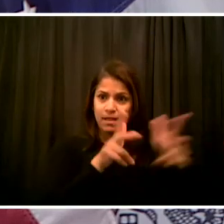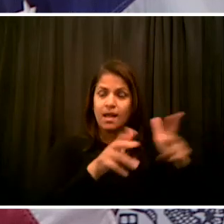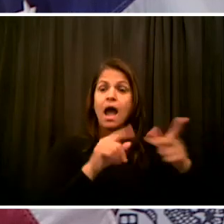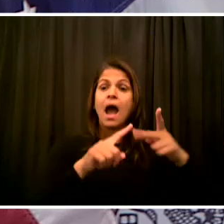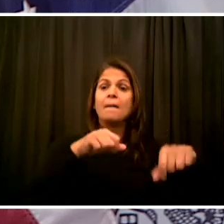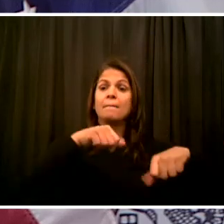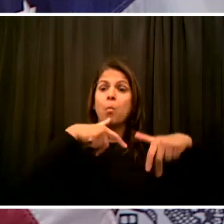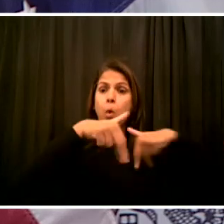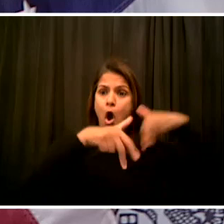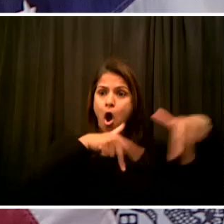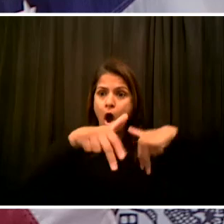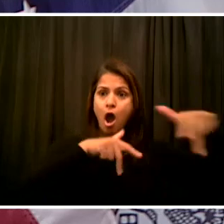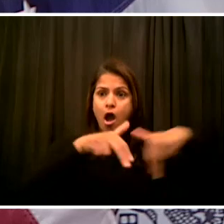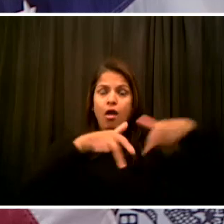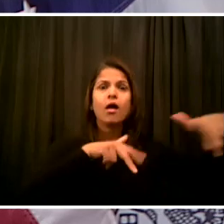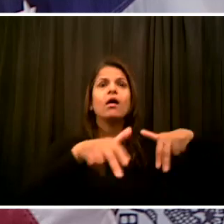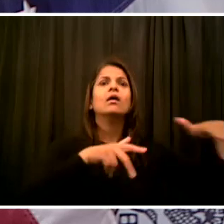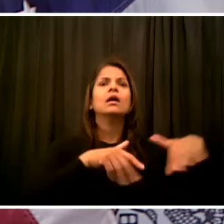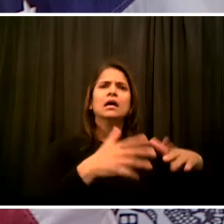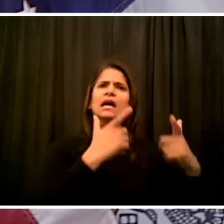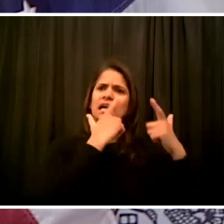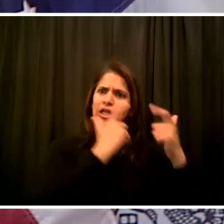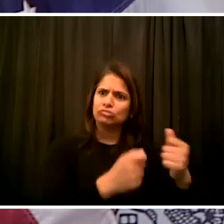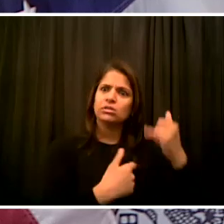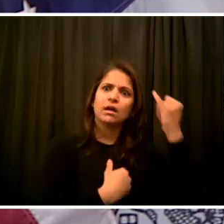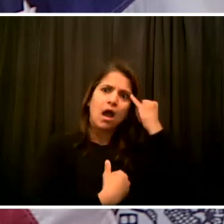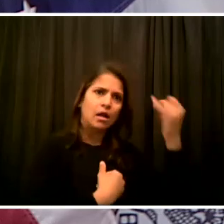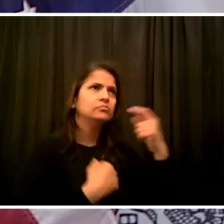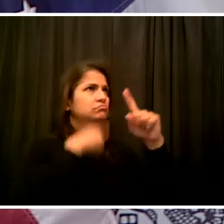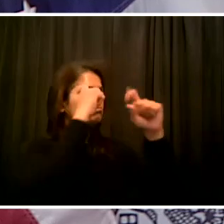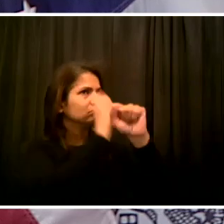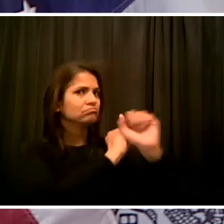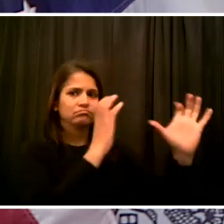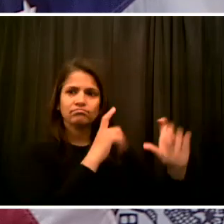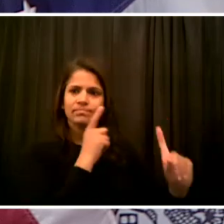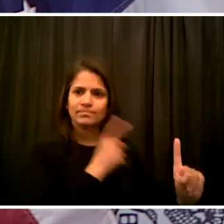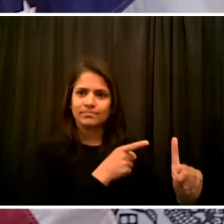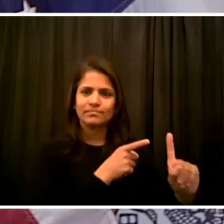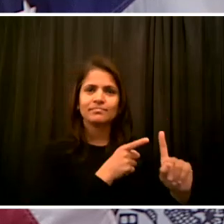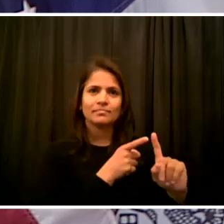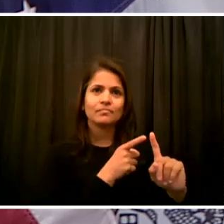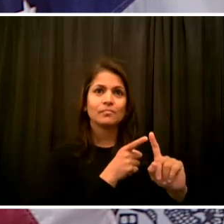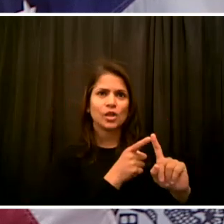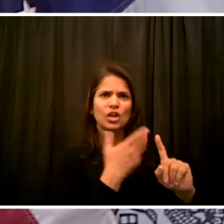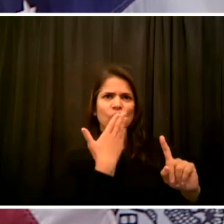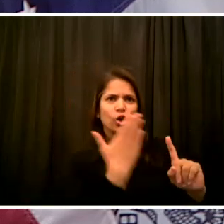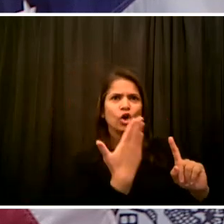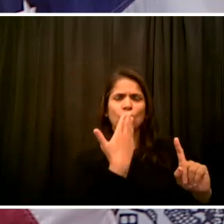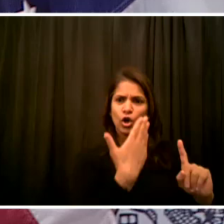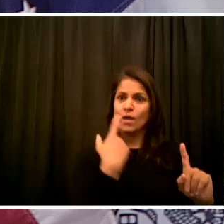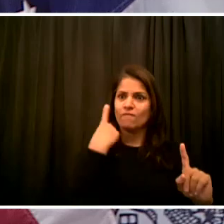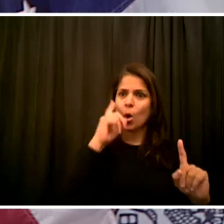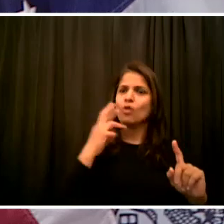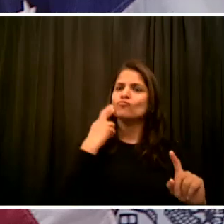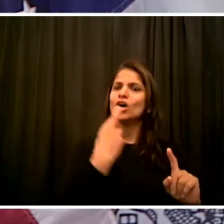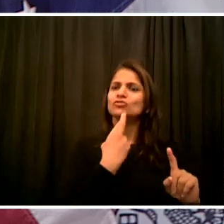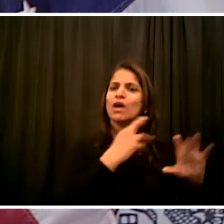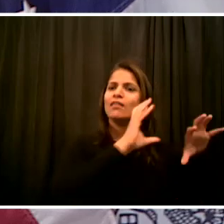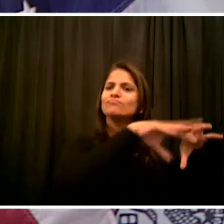YET. IN TERMS OF FIGURING OUT WHAT THAT MEANS, HOW FAR WE CAN GO WITH IT.